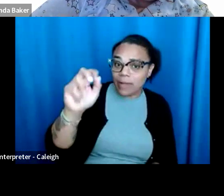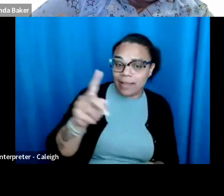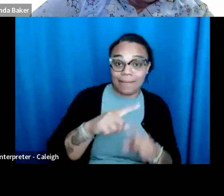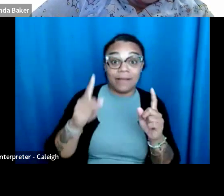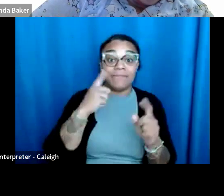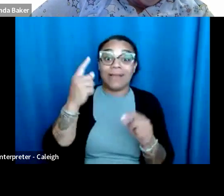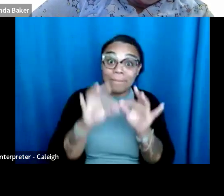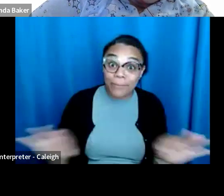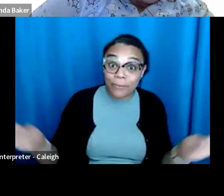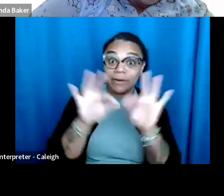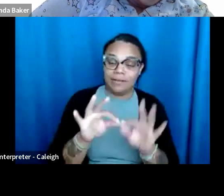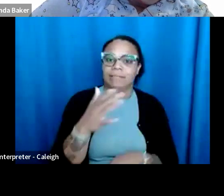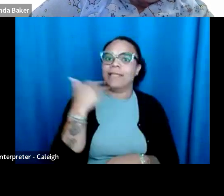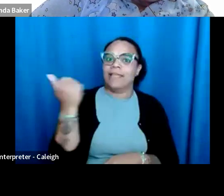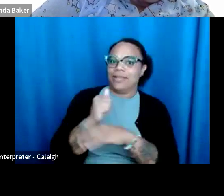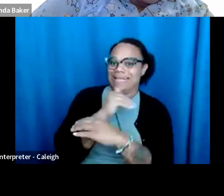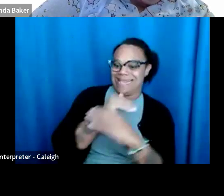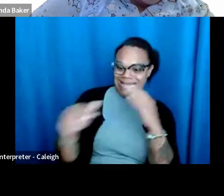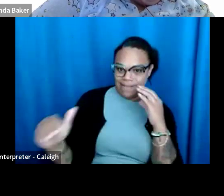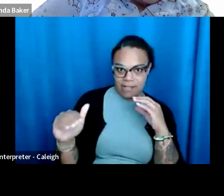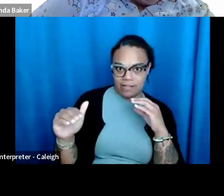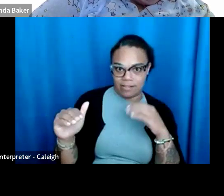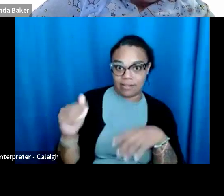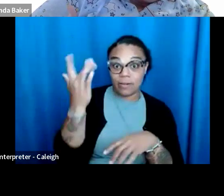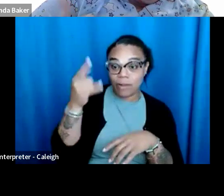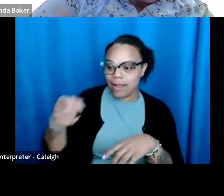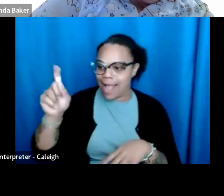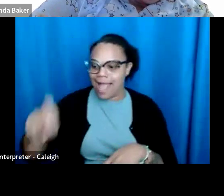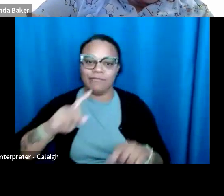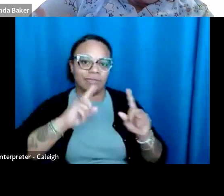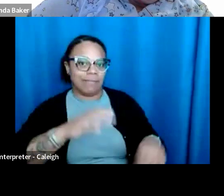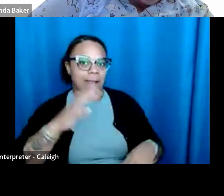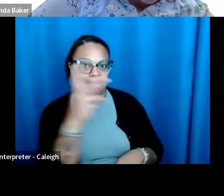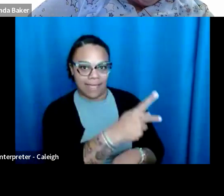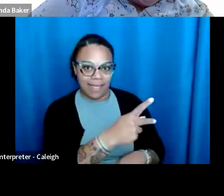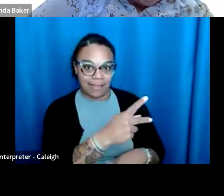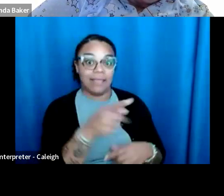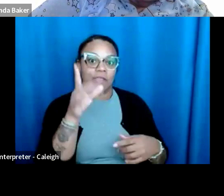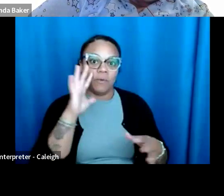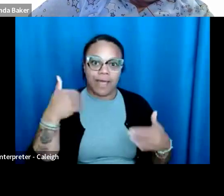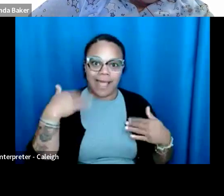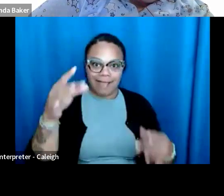you want that in email form. So they have to write you back, so you have something to refer to later.